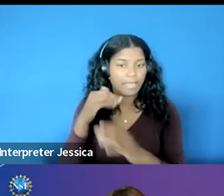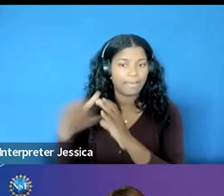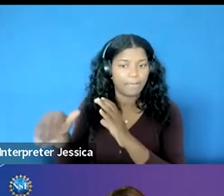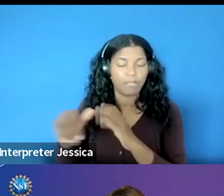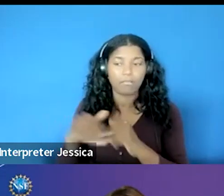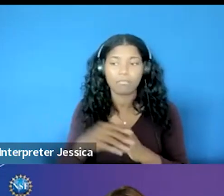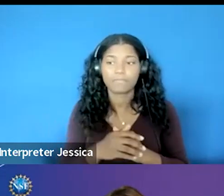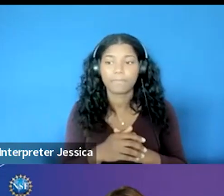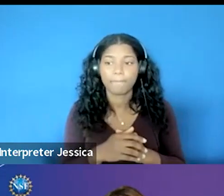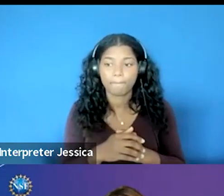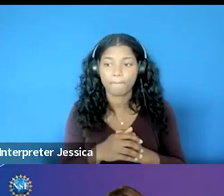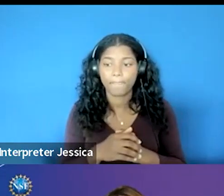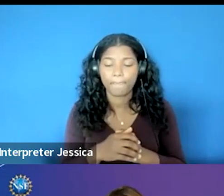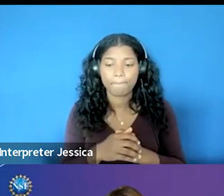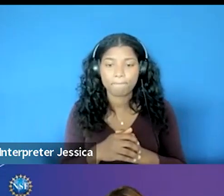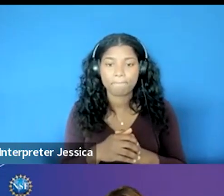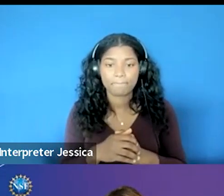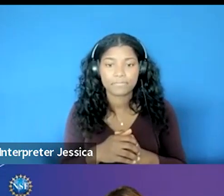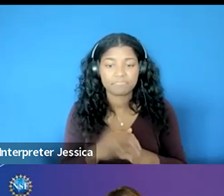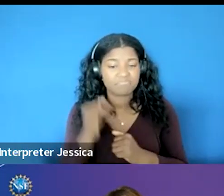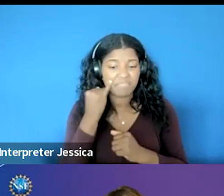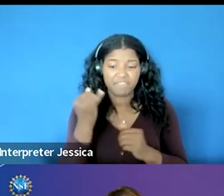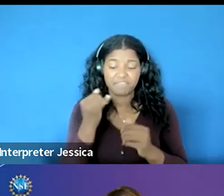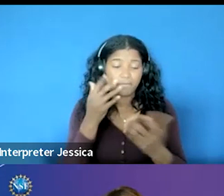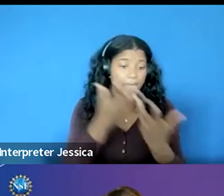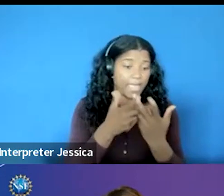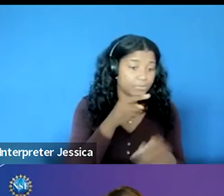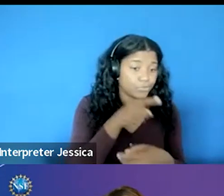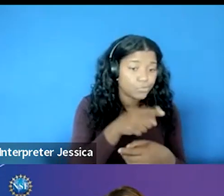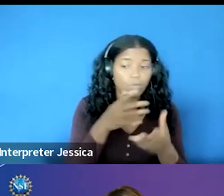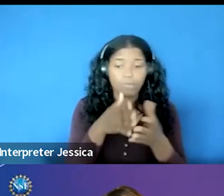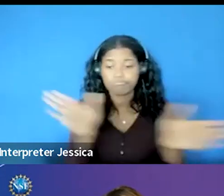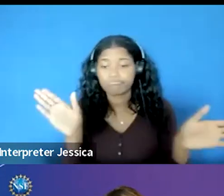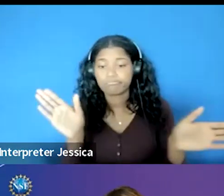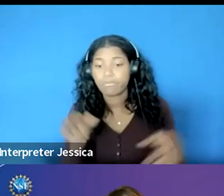in a narrow lane, but a wide field or, a field if you will, you should just send an email